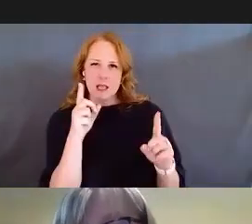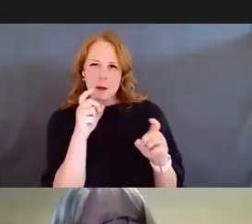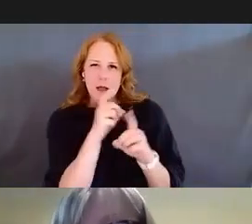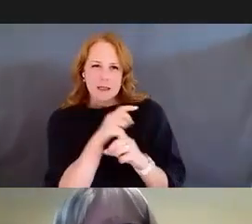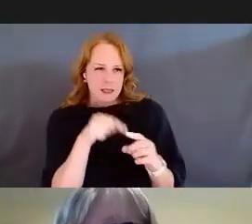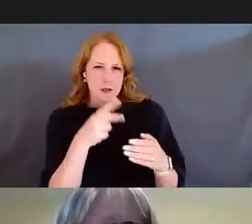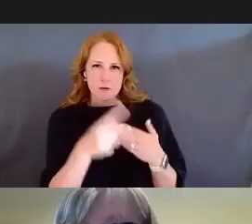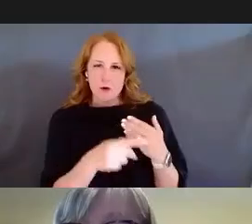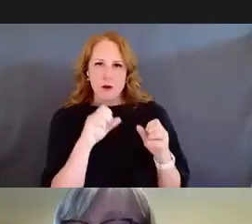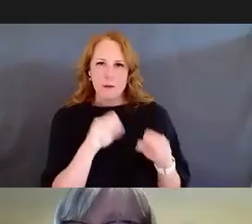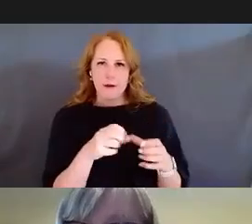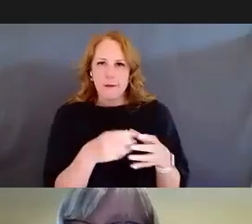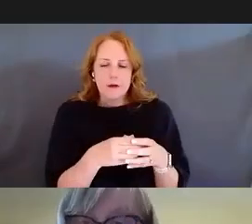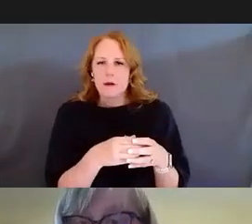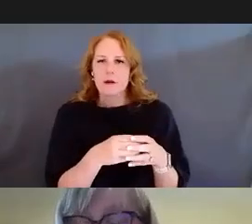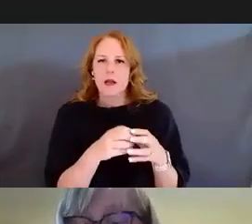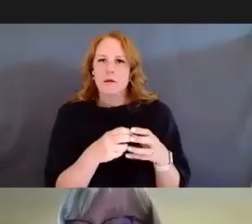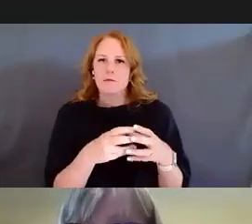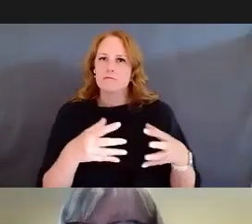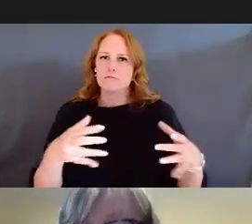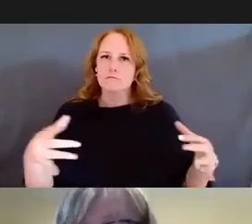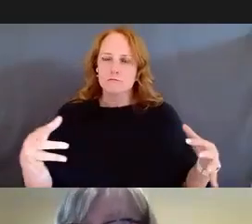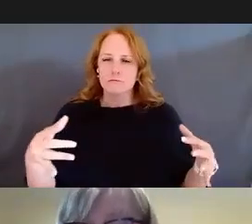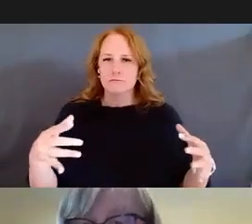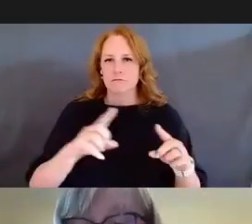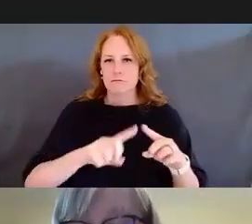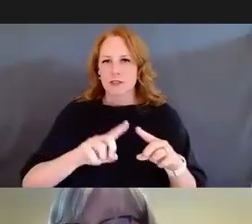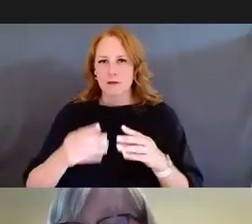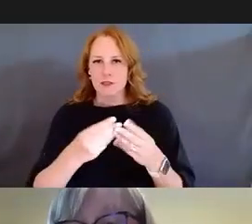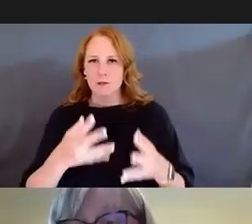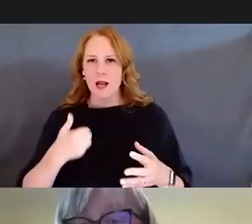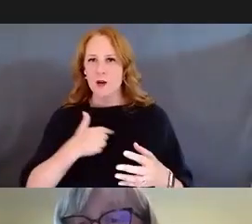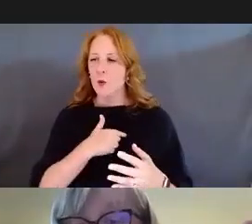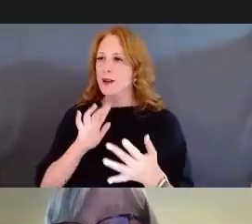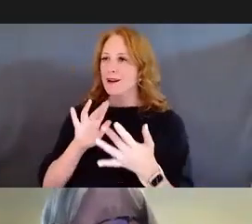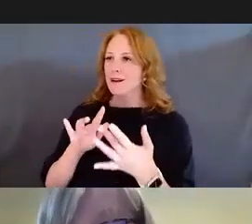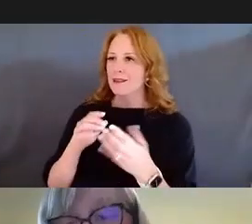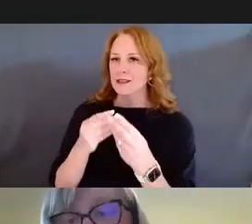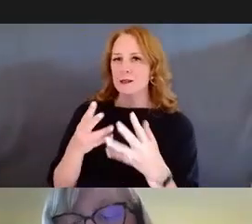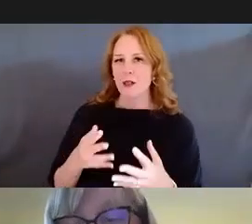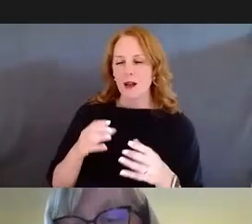program because as we speak to each individual supplier company, we invite them to come into